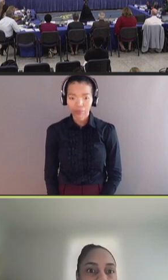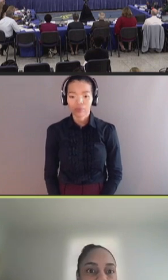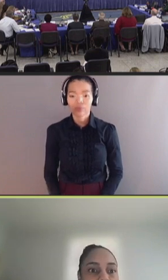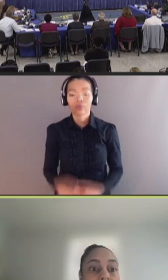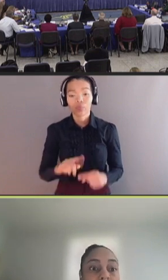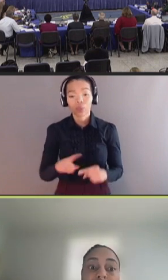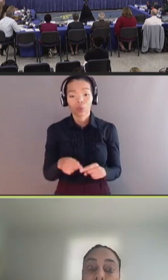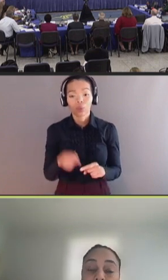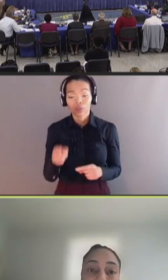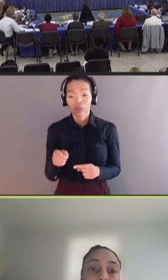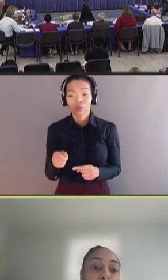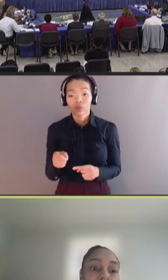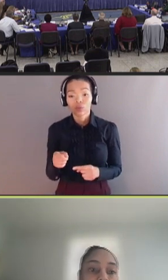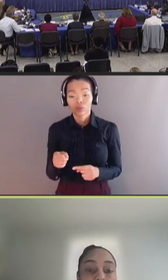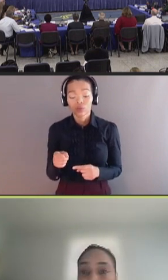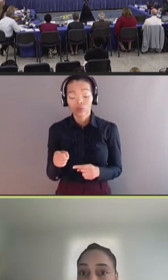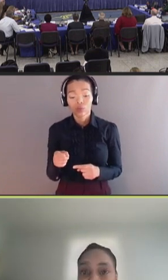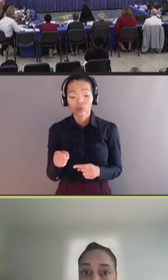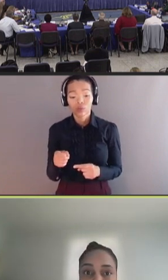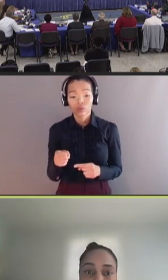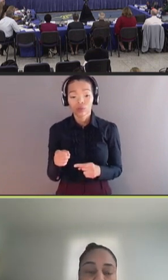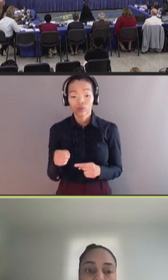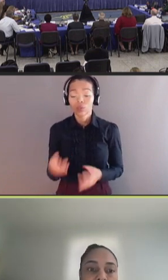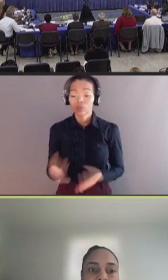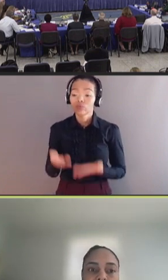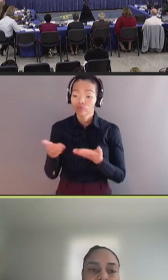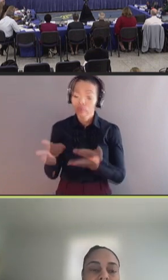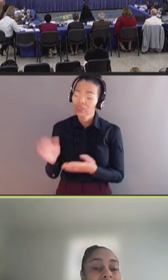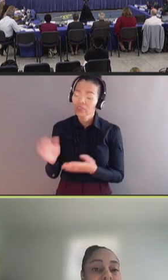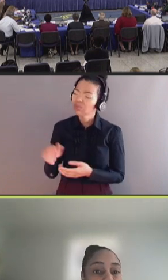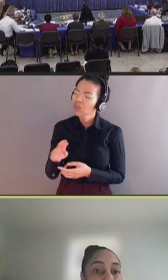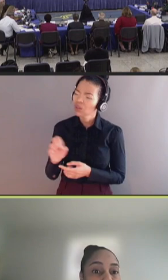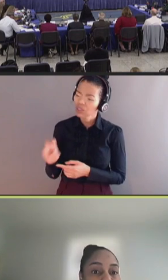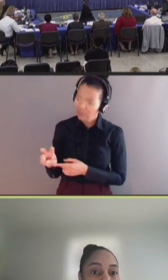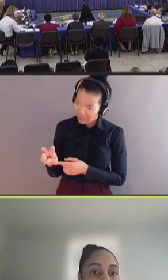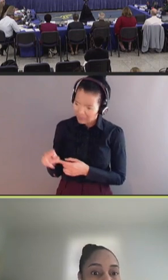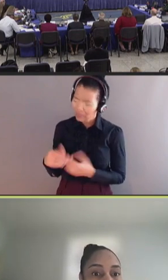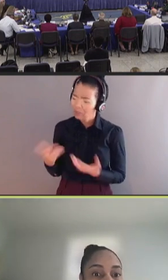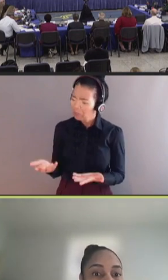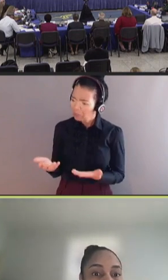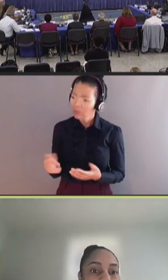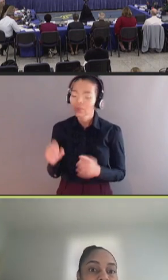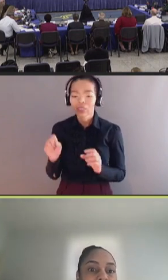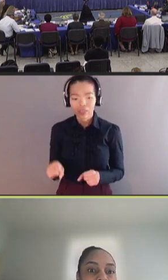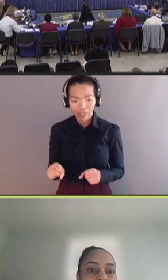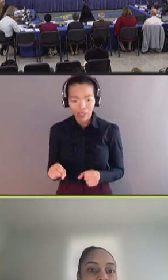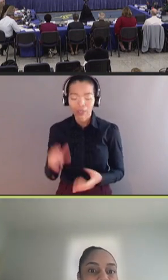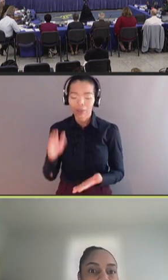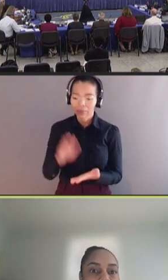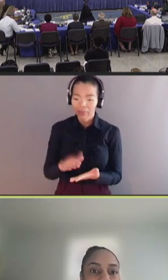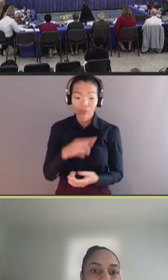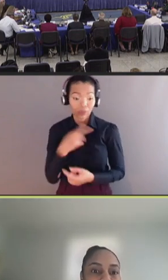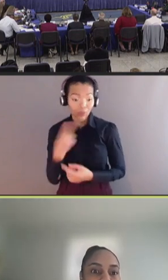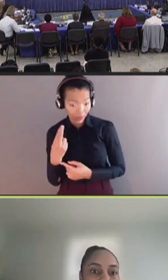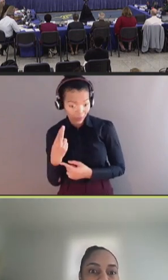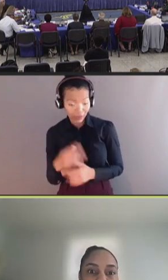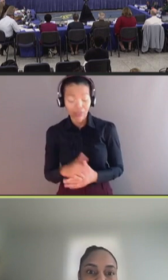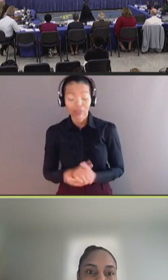telling doctors, "When you bring up RSV in a conversation, you can bring down its risks." And